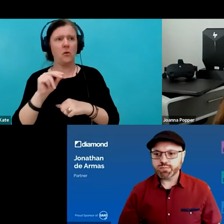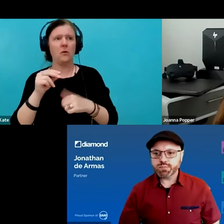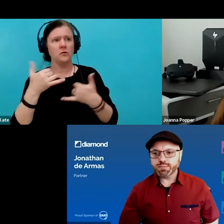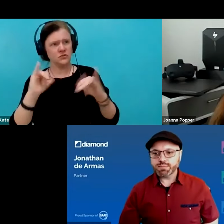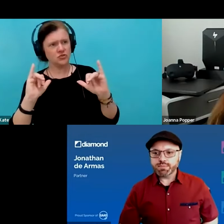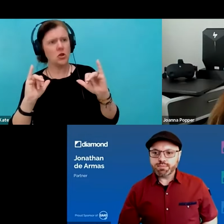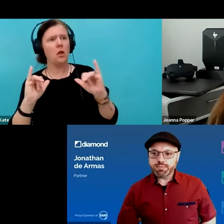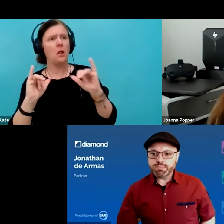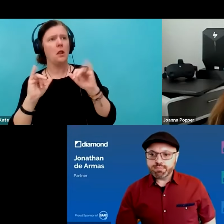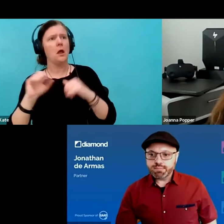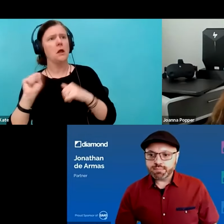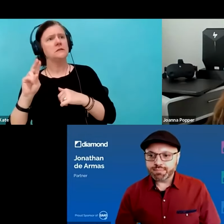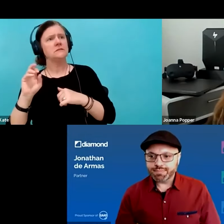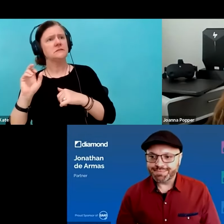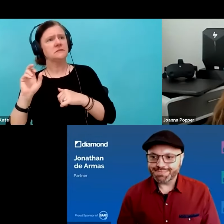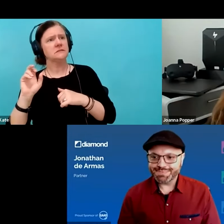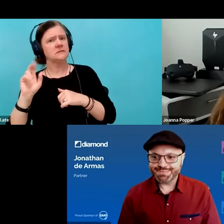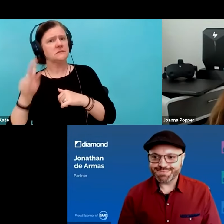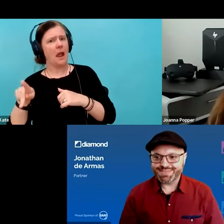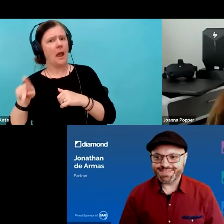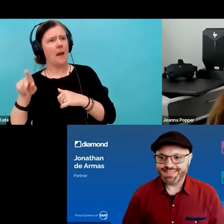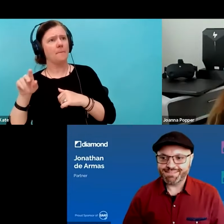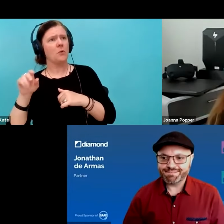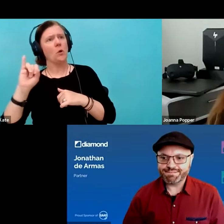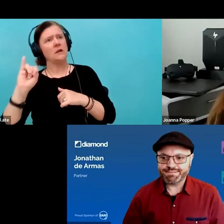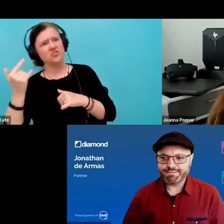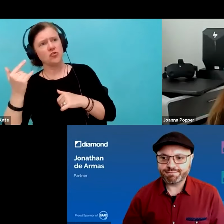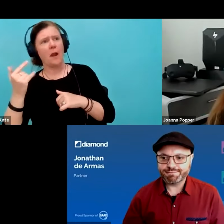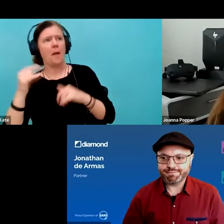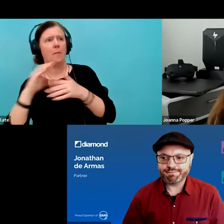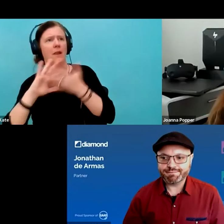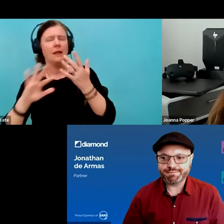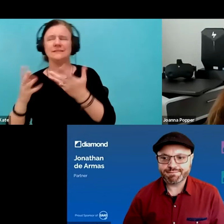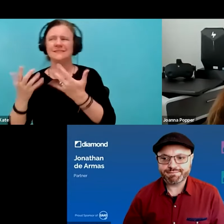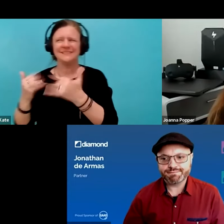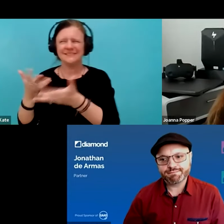you know, the snap SDK, like the Instagram SDK. And if we get buy in on